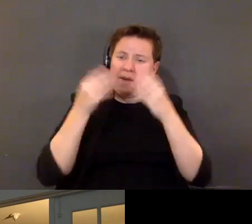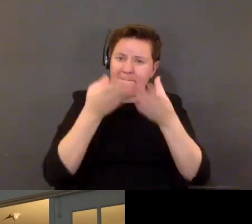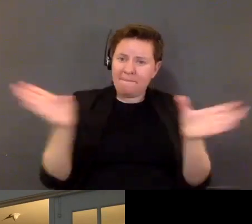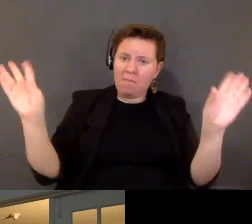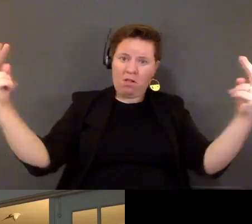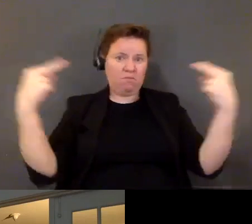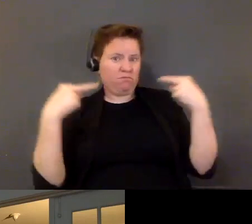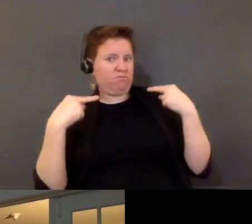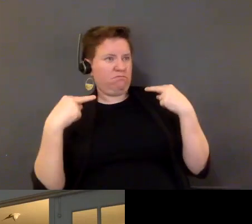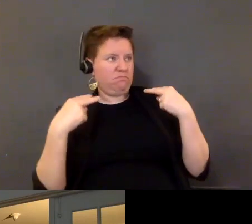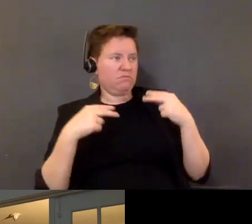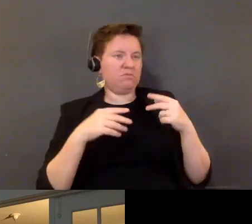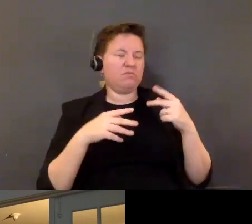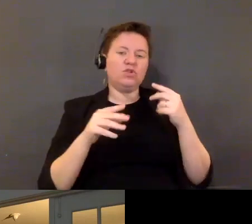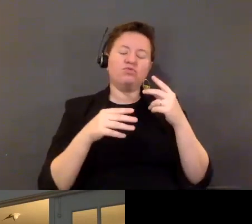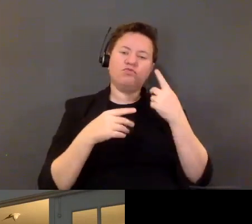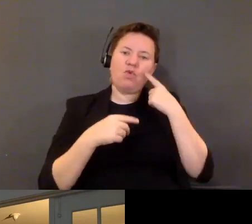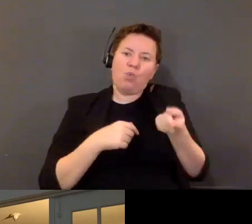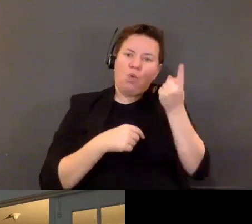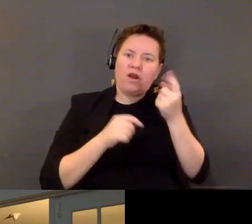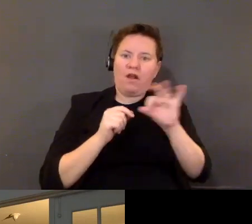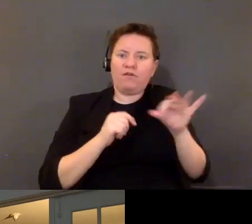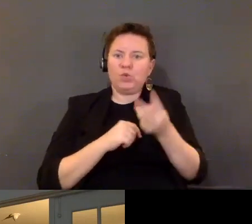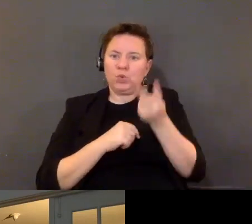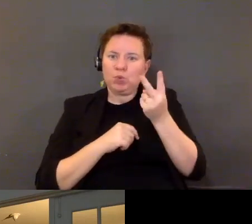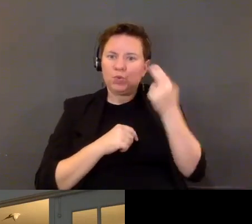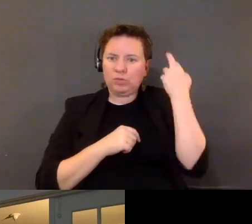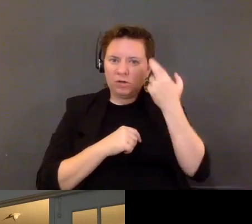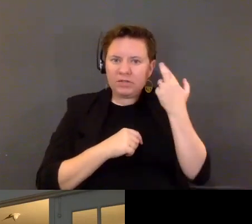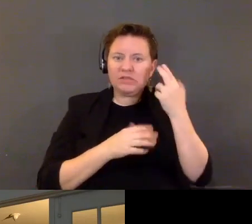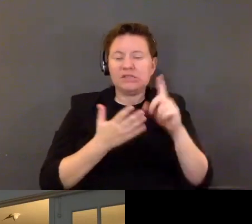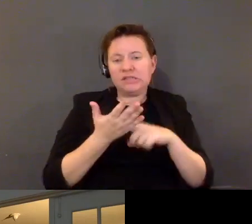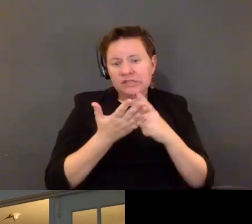of two purposes some such as the motor's head of a woman with a cutaneous horn